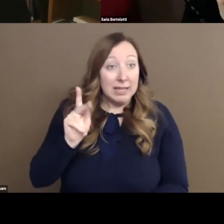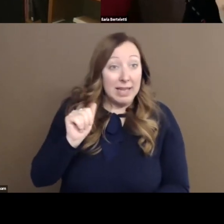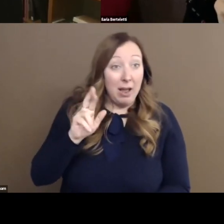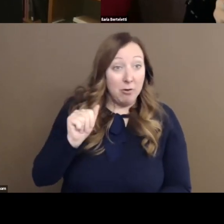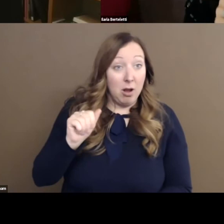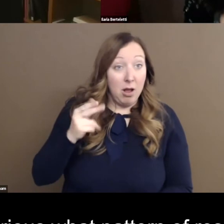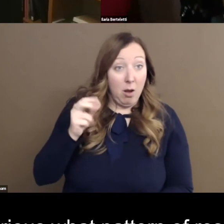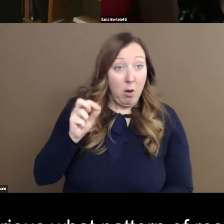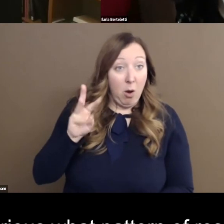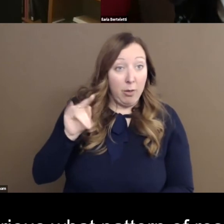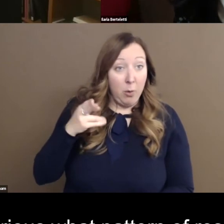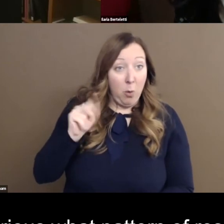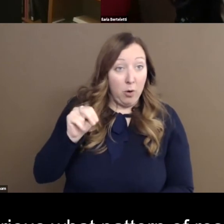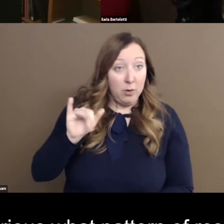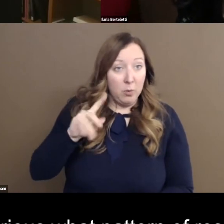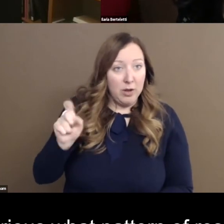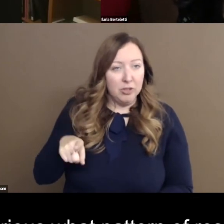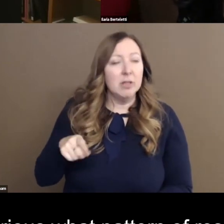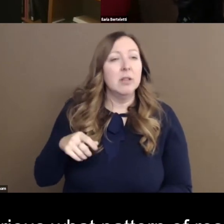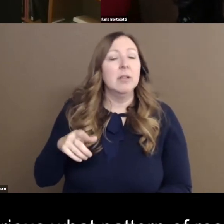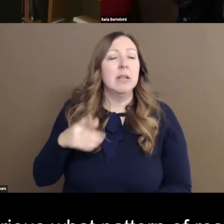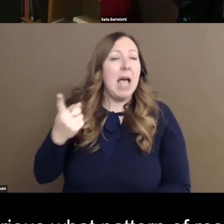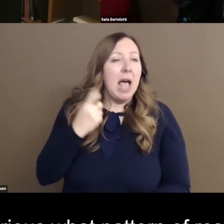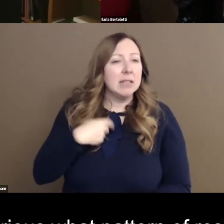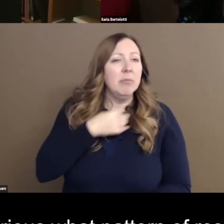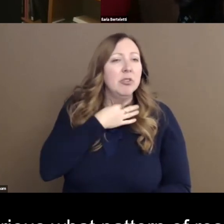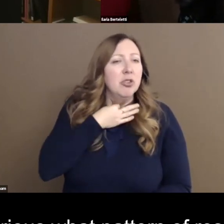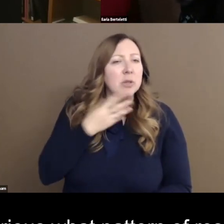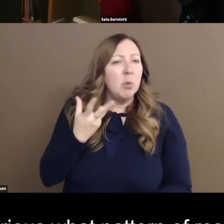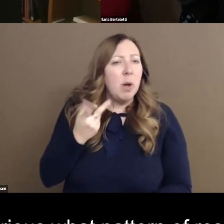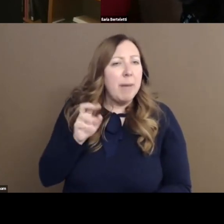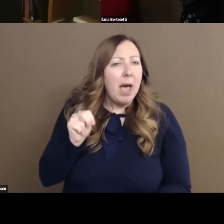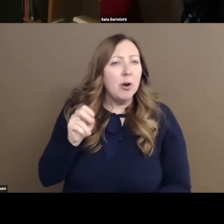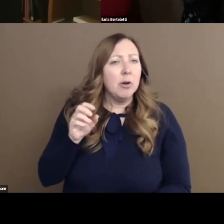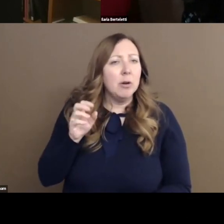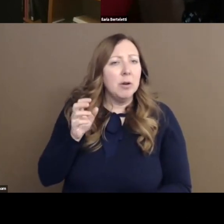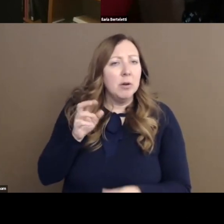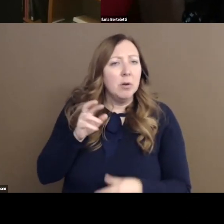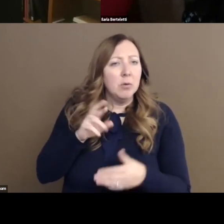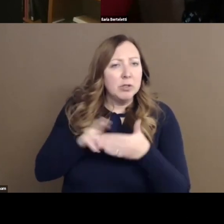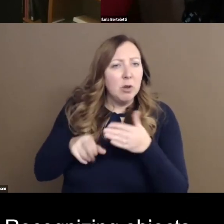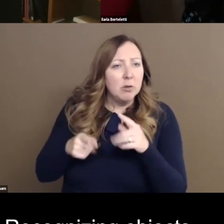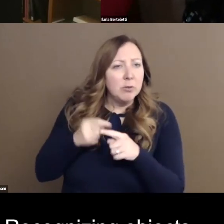okay i'm curious what pattern of results